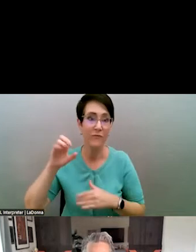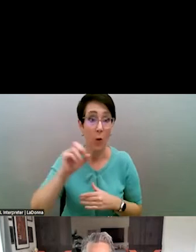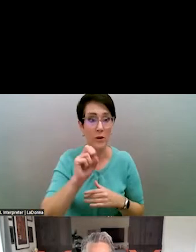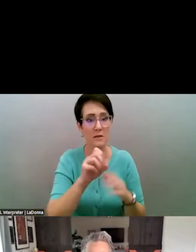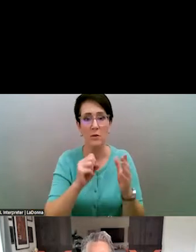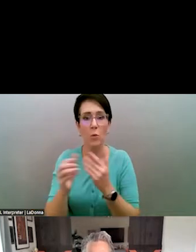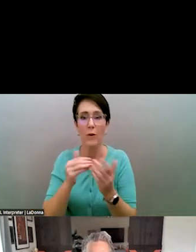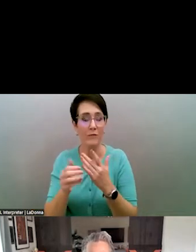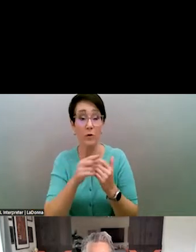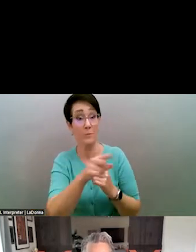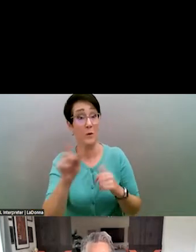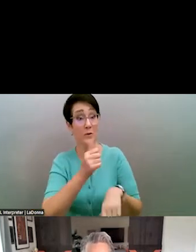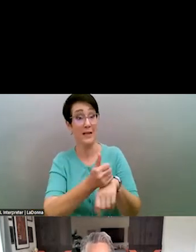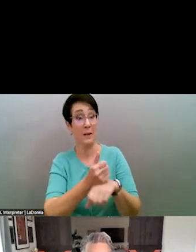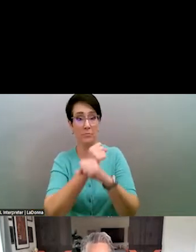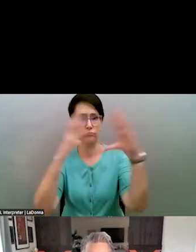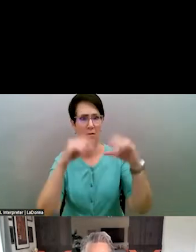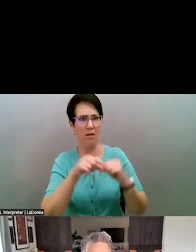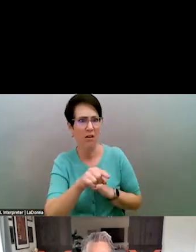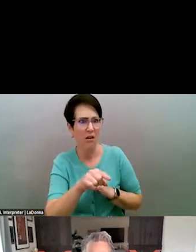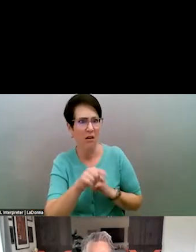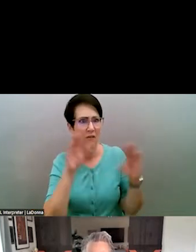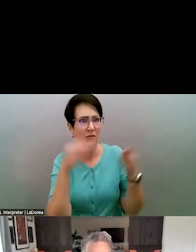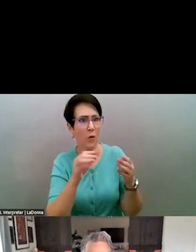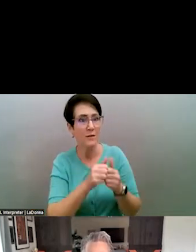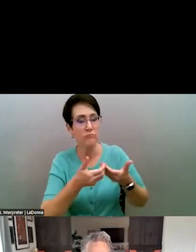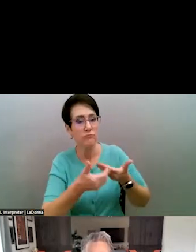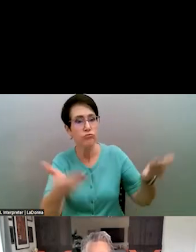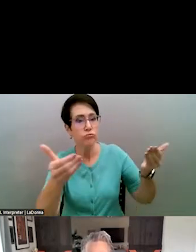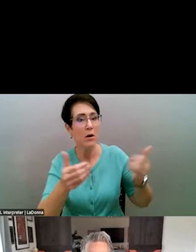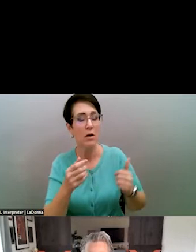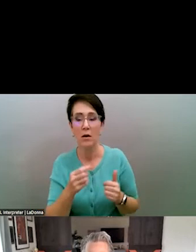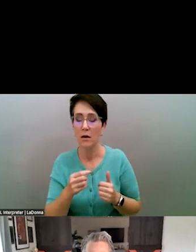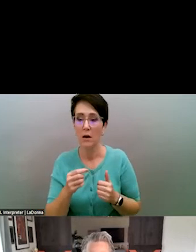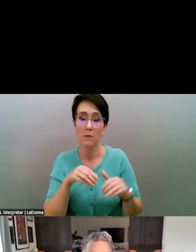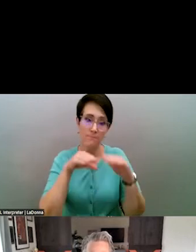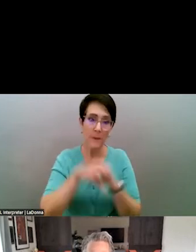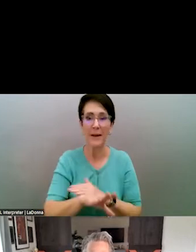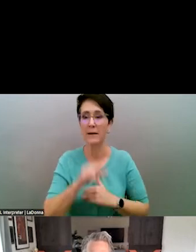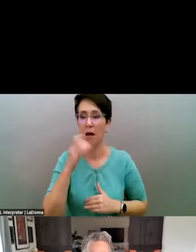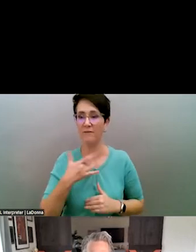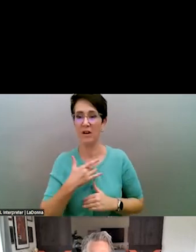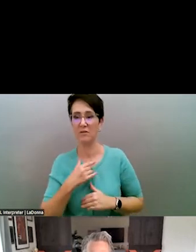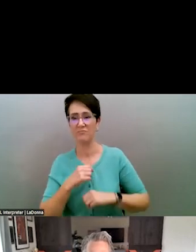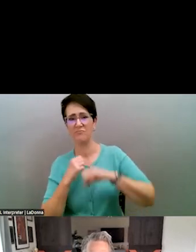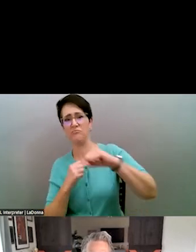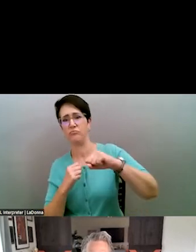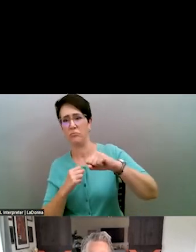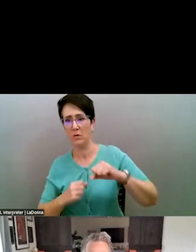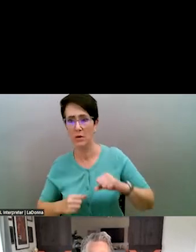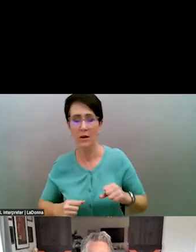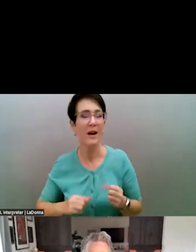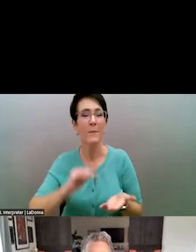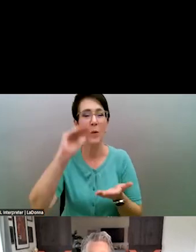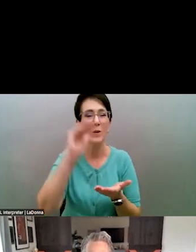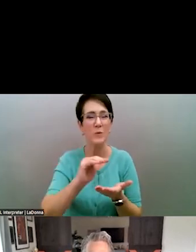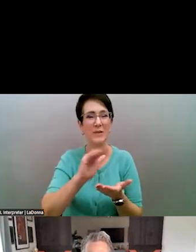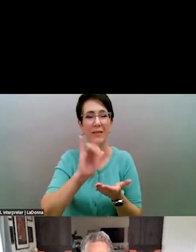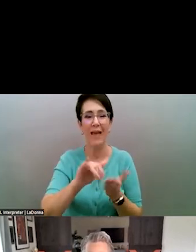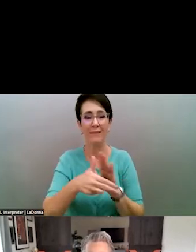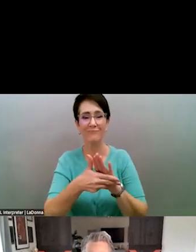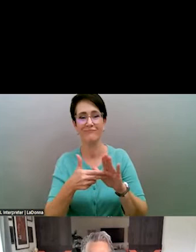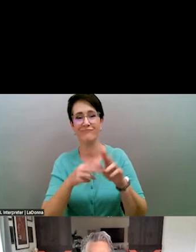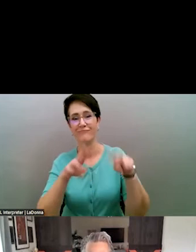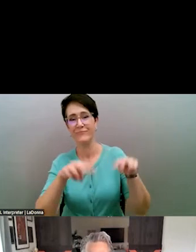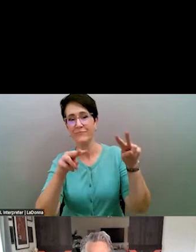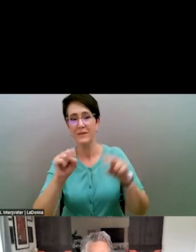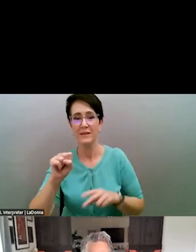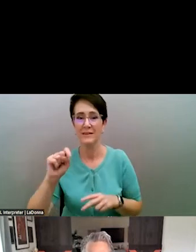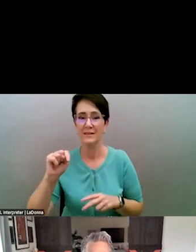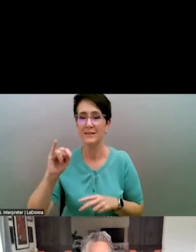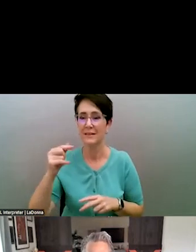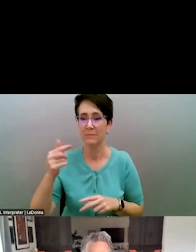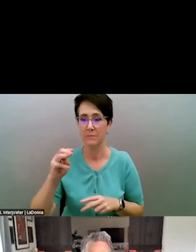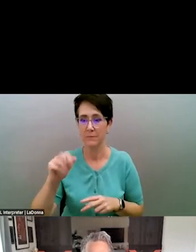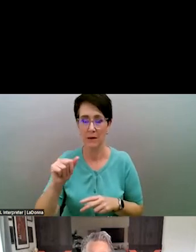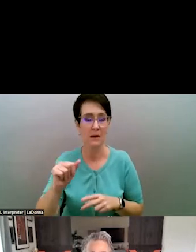BENEFIT. SAVING LIVES FOR YOUNG PEOPLE COMING TO THE TPA SIS TEALS. YOUNG PEOPLE AREN'T SO AFRAID